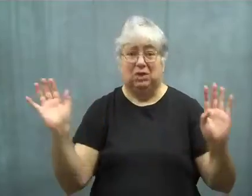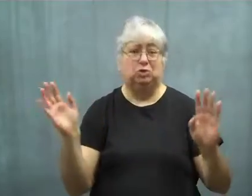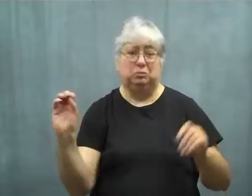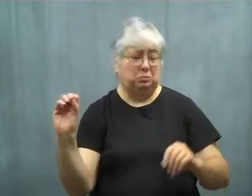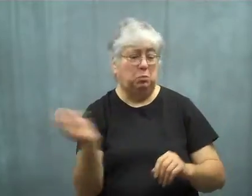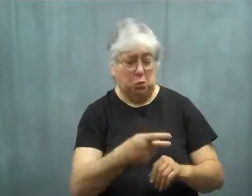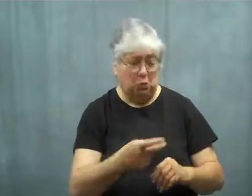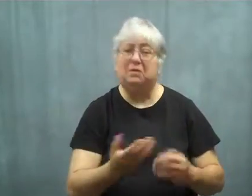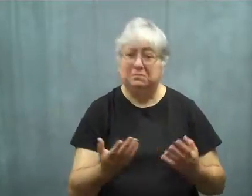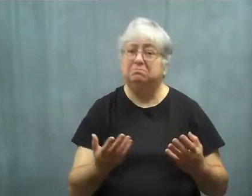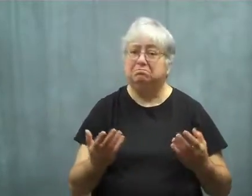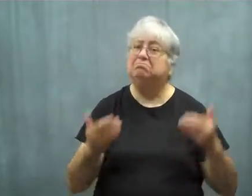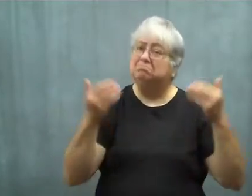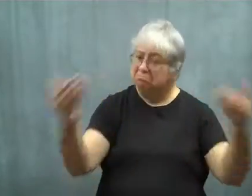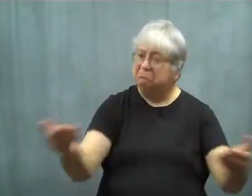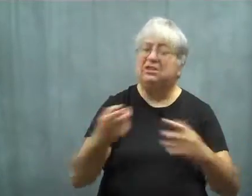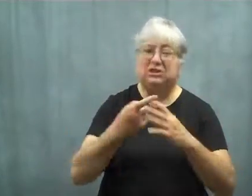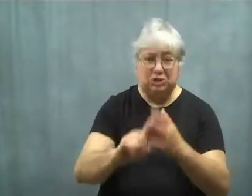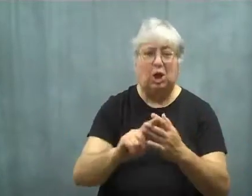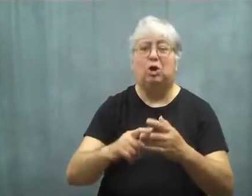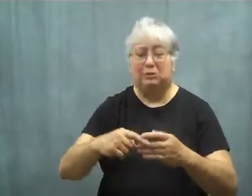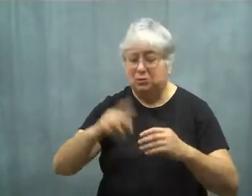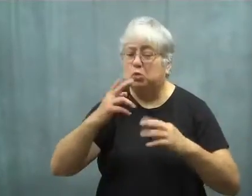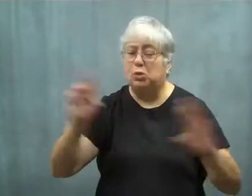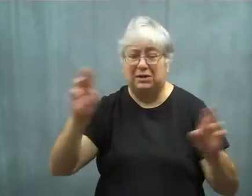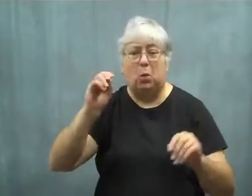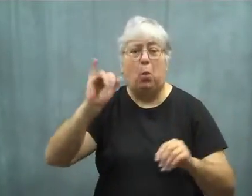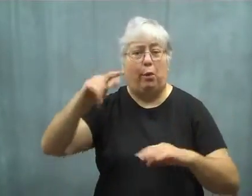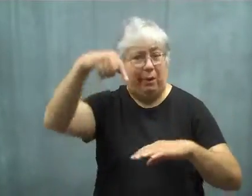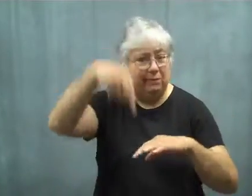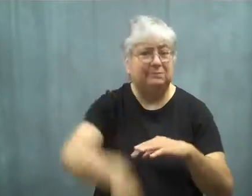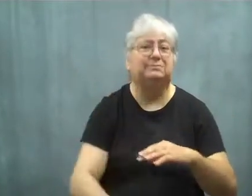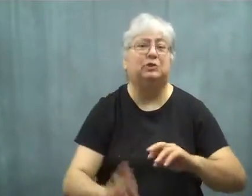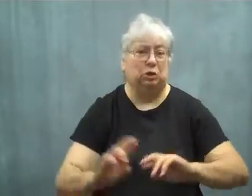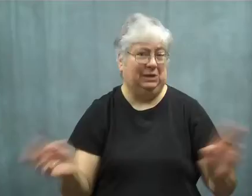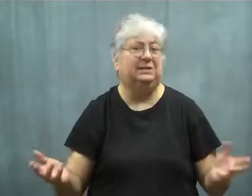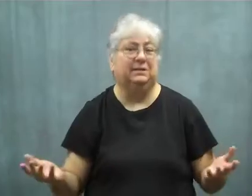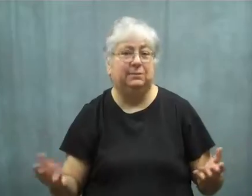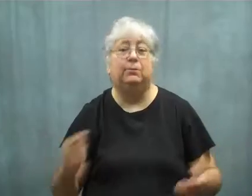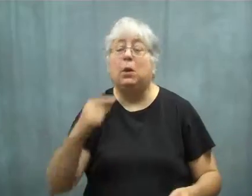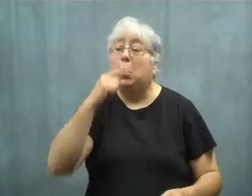That was approved, and oil exploration has begun.